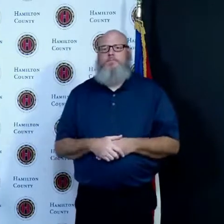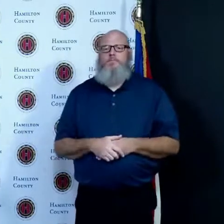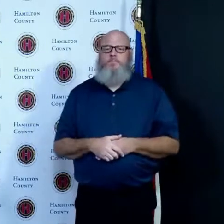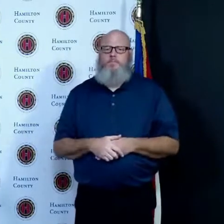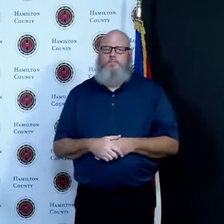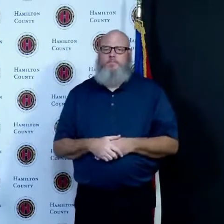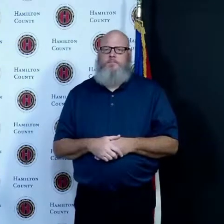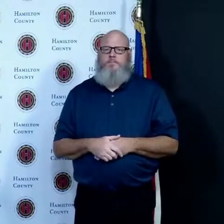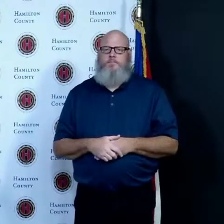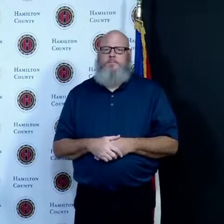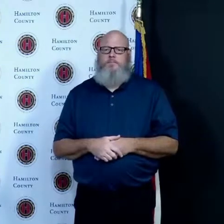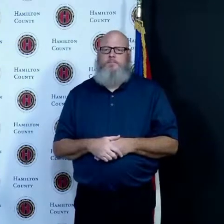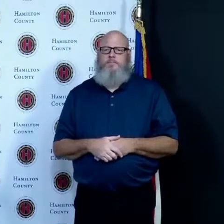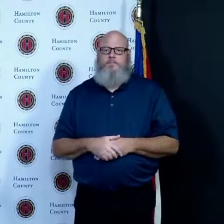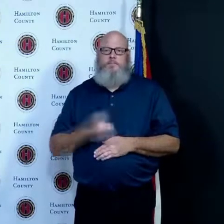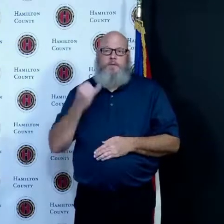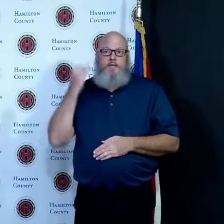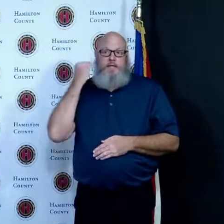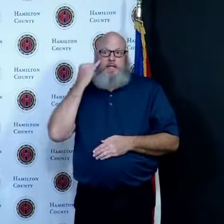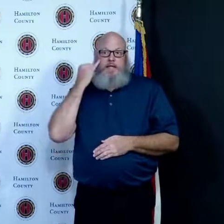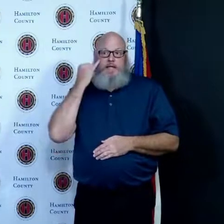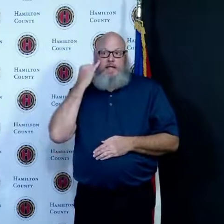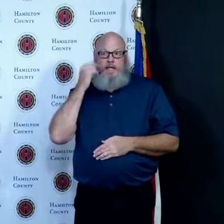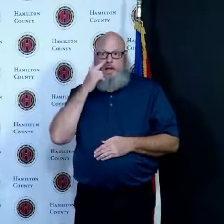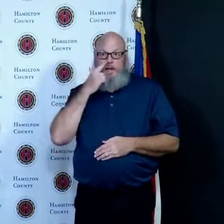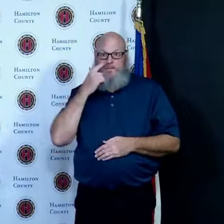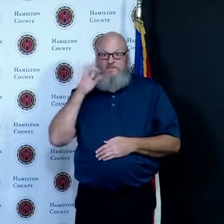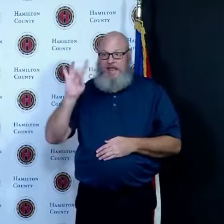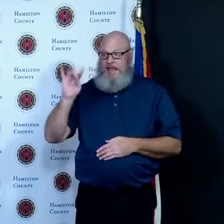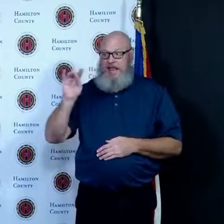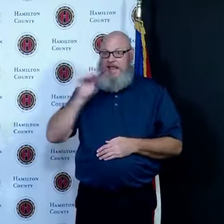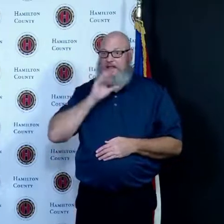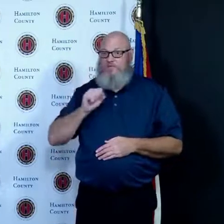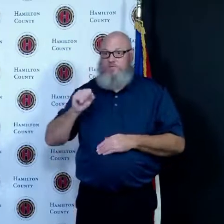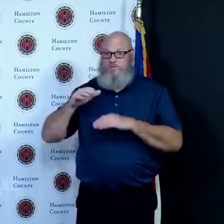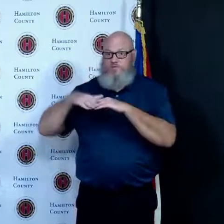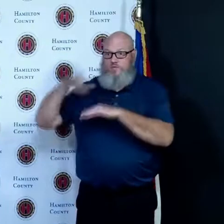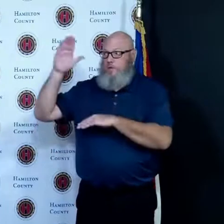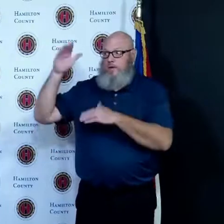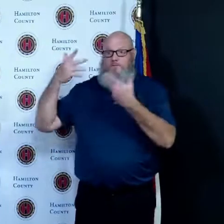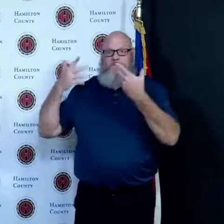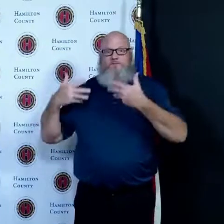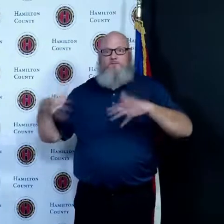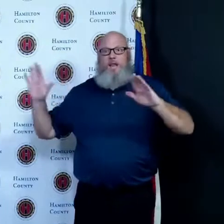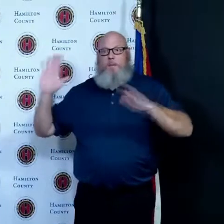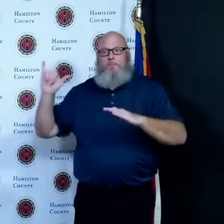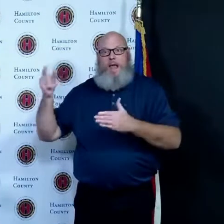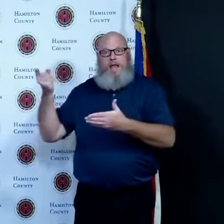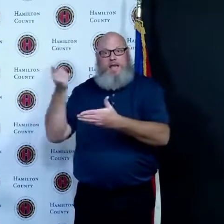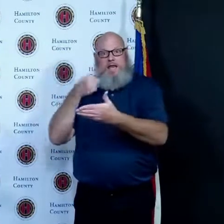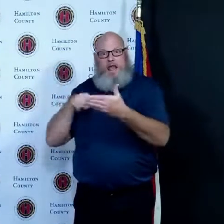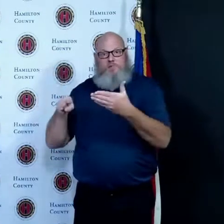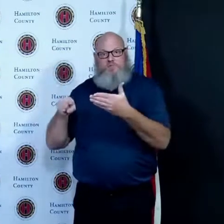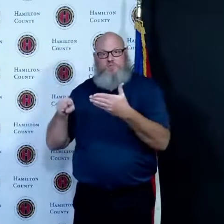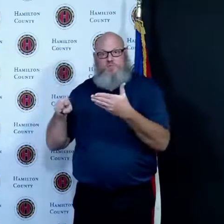still to get vaccine each week for all of the individuals that are eligible I do want